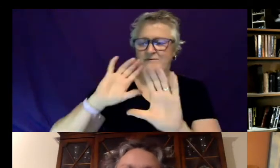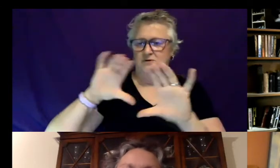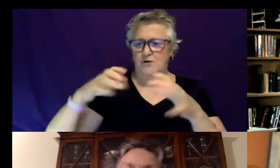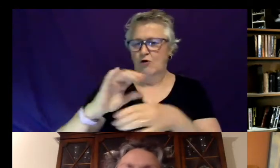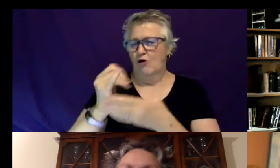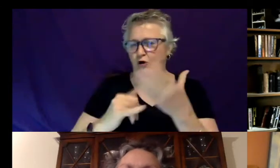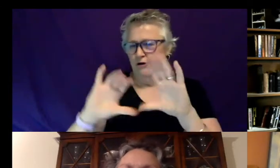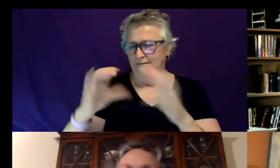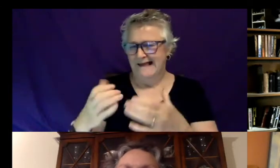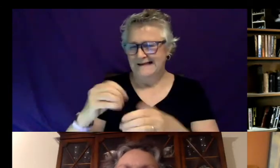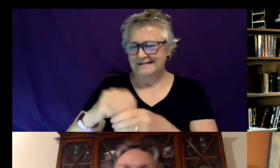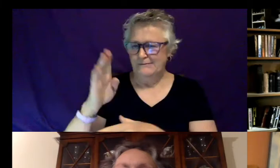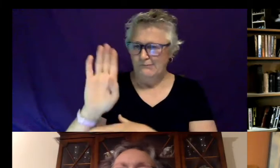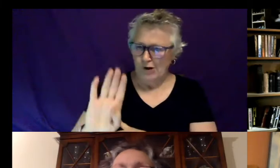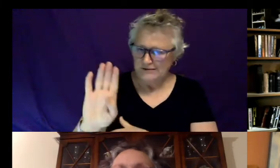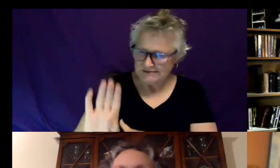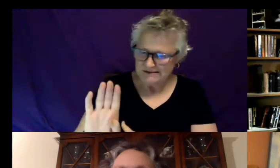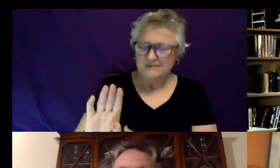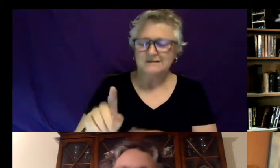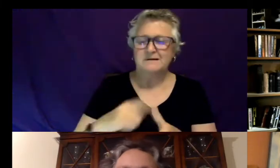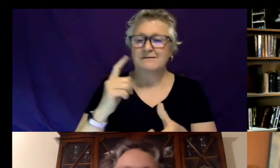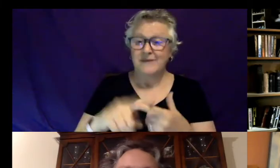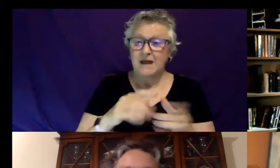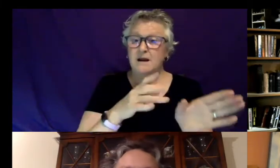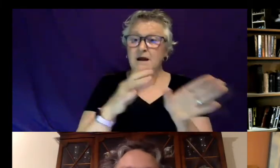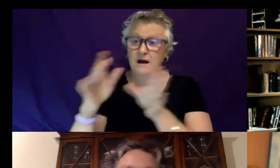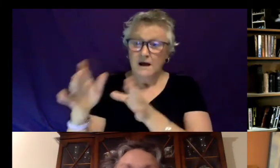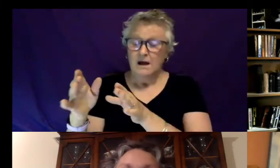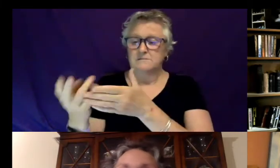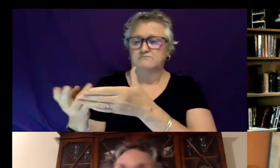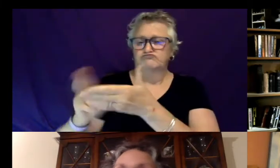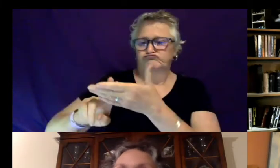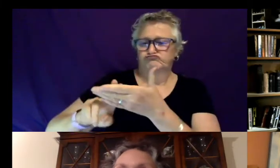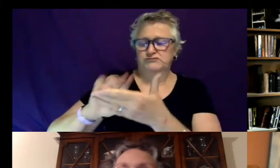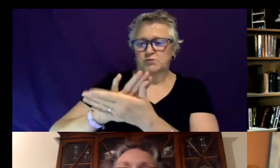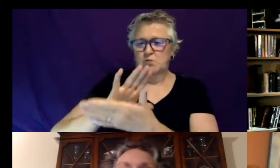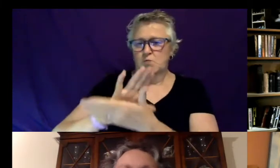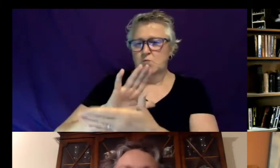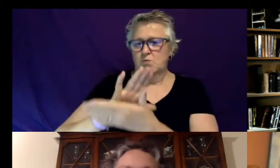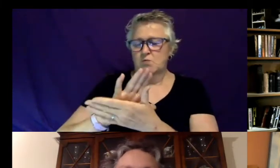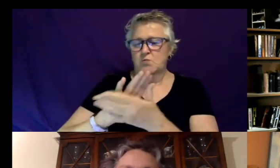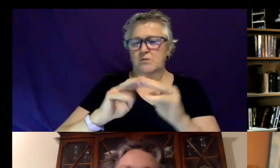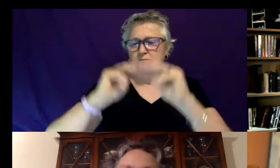Then he enrolled in the School of the Museum of Fine Arts, and received a diploma in 1985.